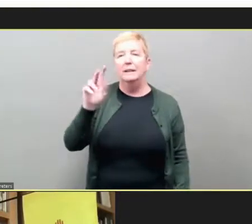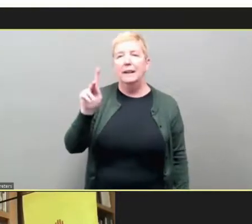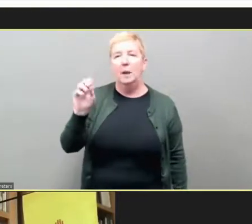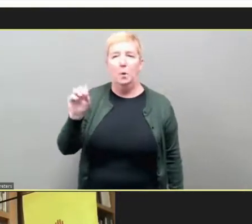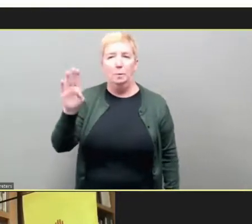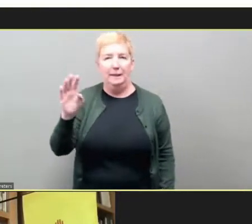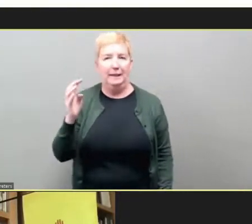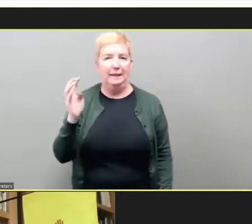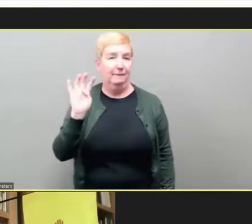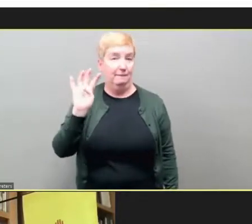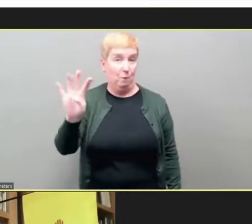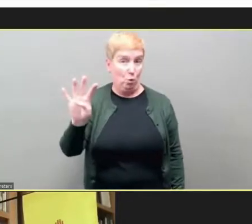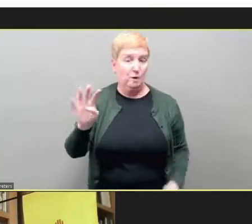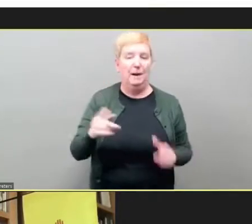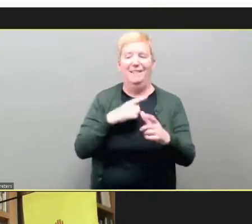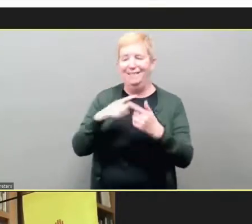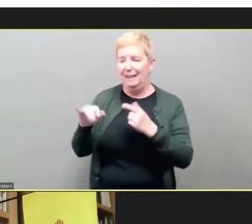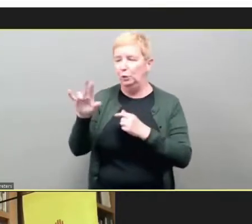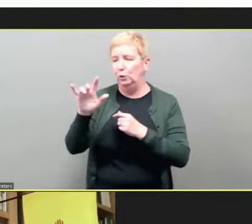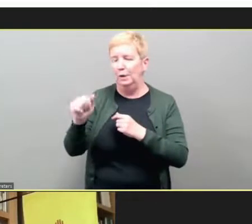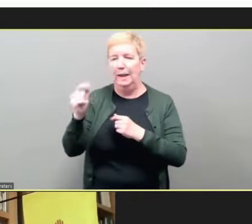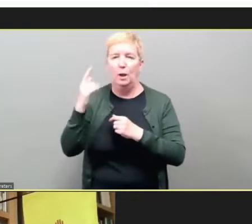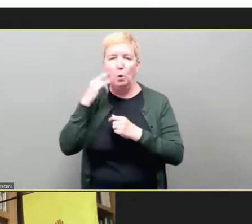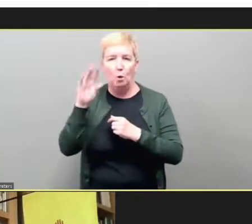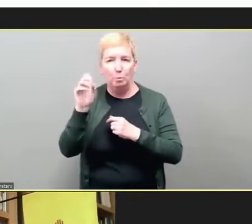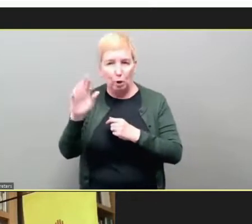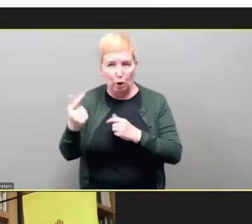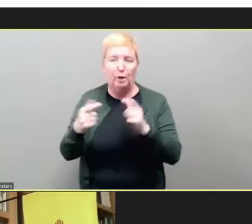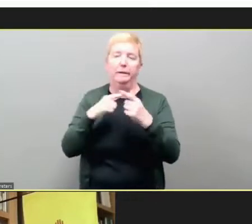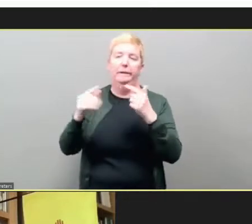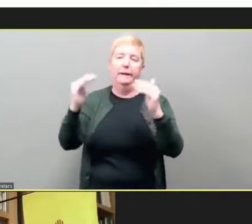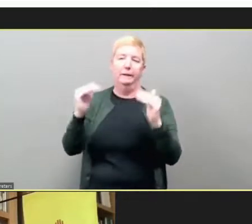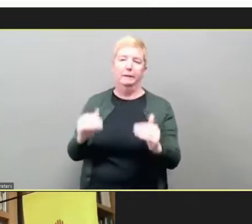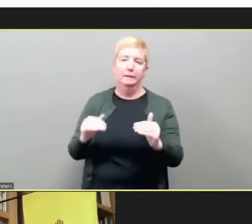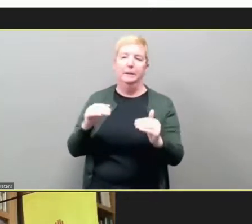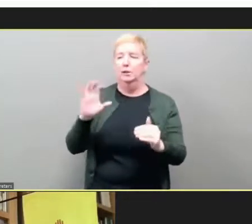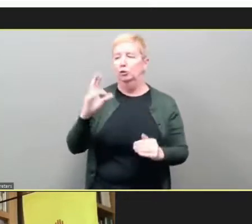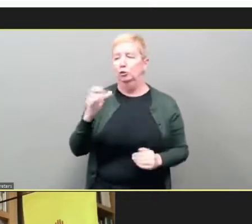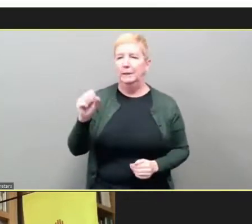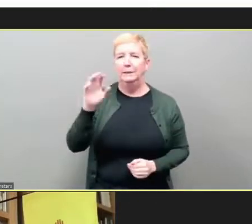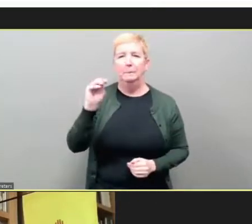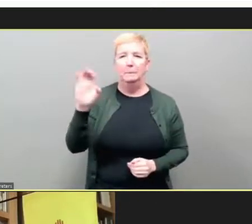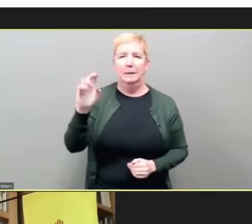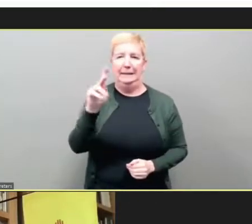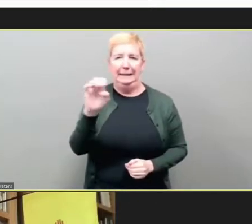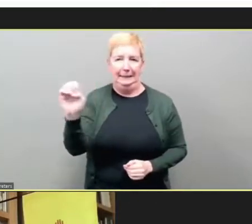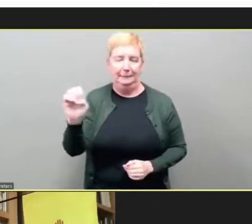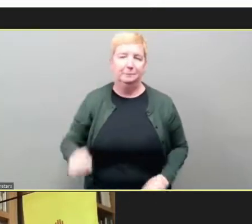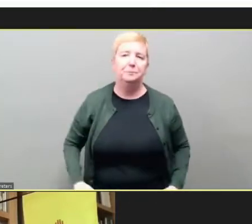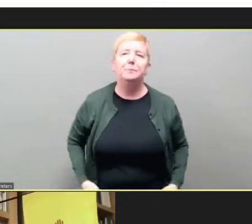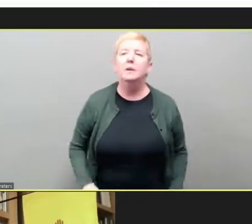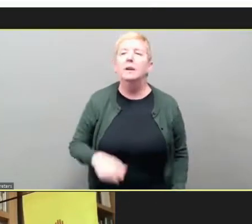the santa fe reporter and then chris mckee with K. R. Q. E. Um time to go ahead with your question.